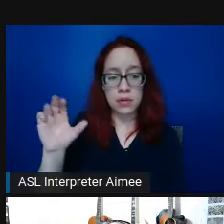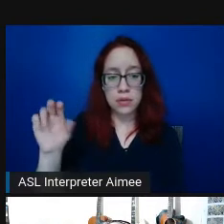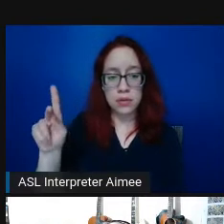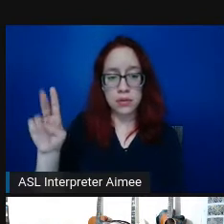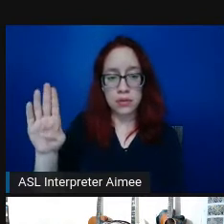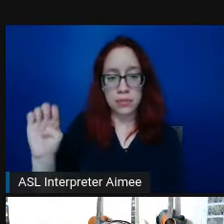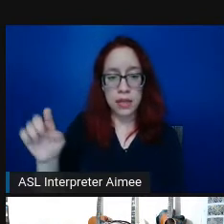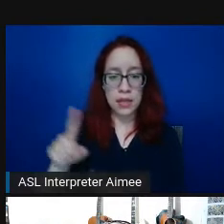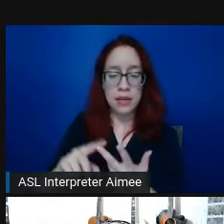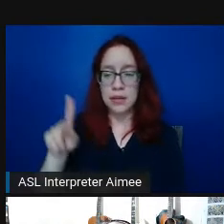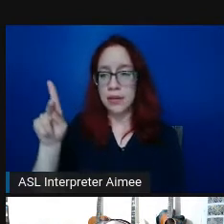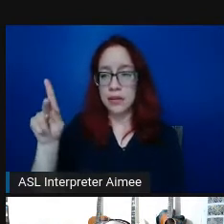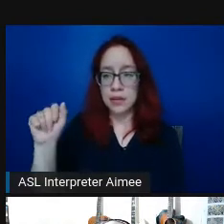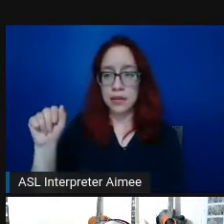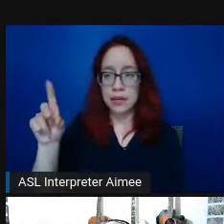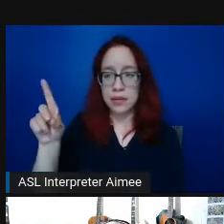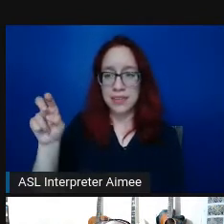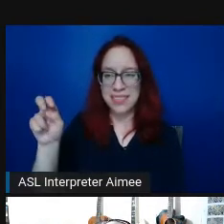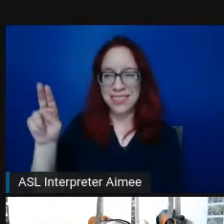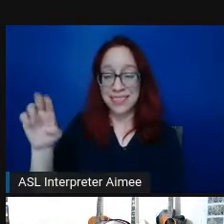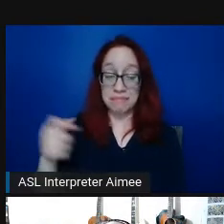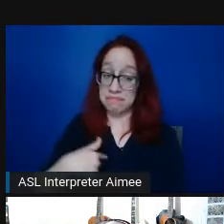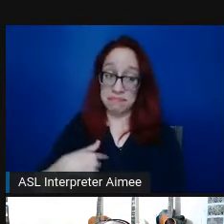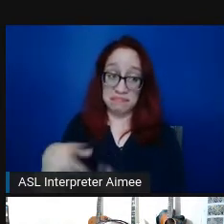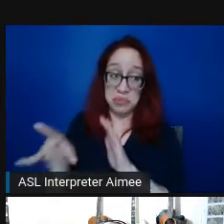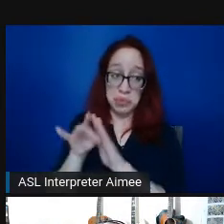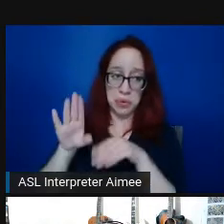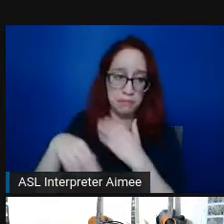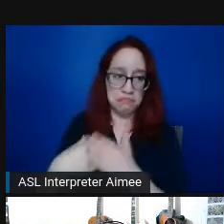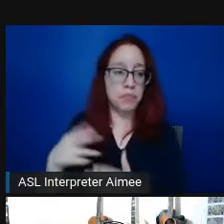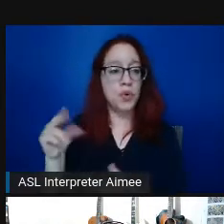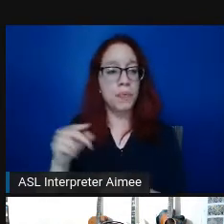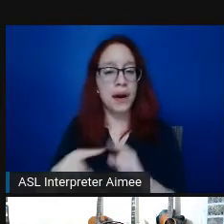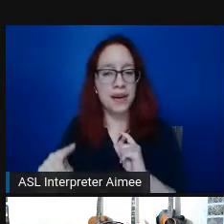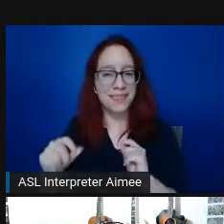I certainly didn't choose all of the blocks that are available from these people.